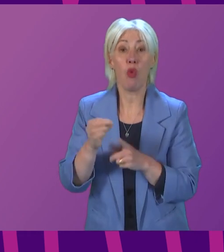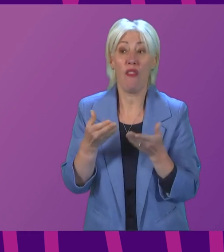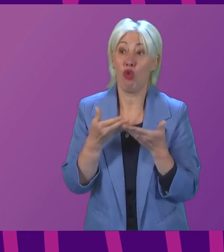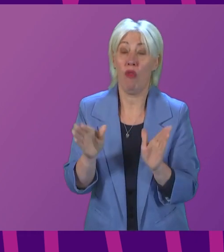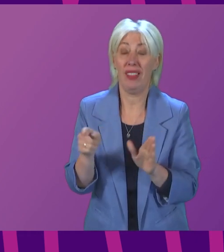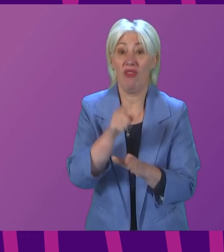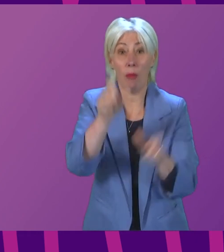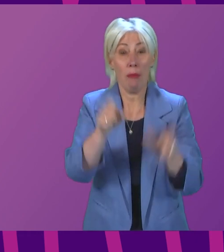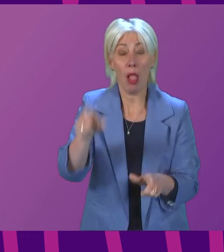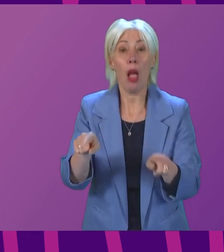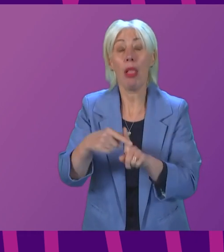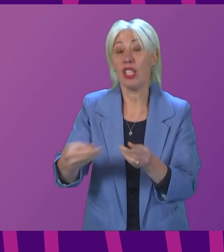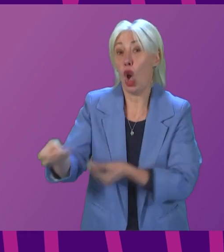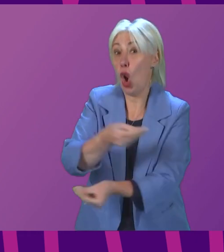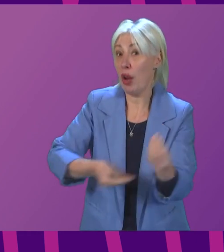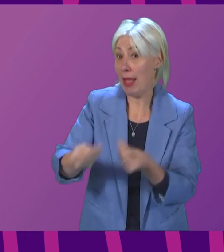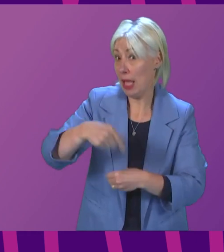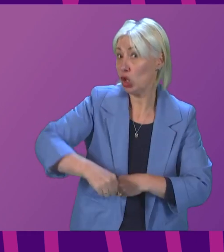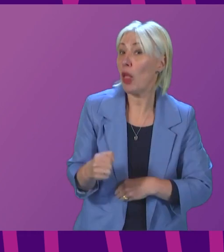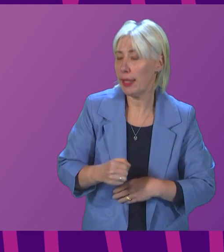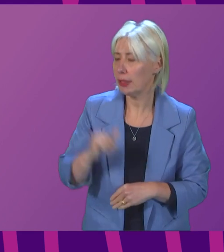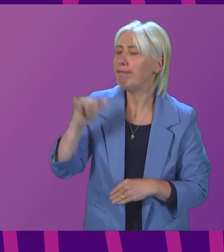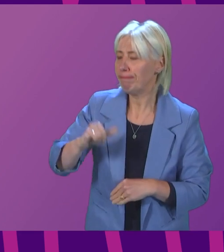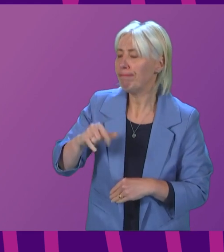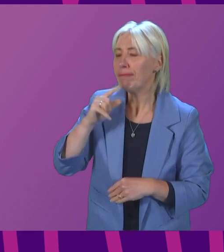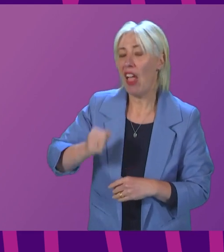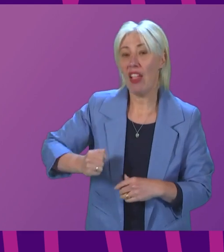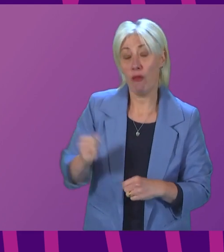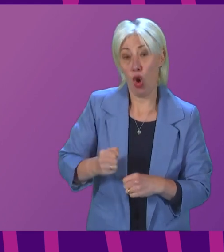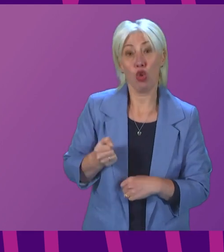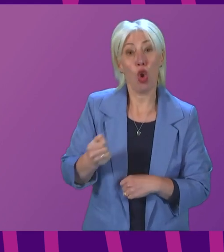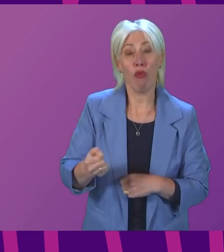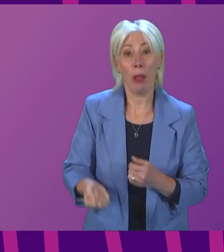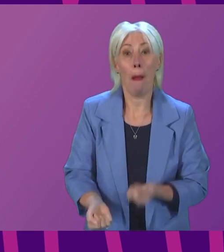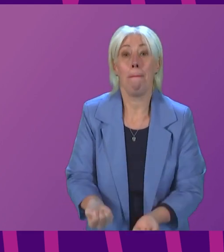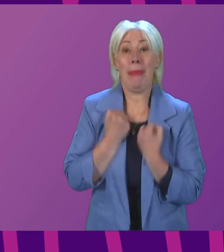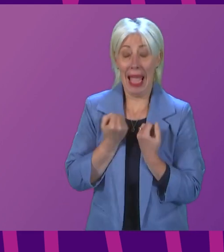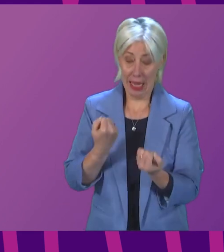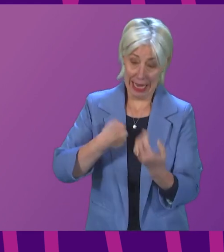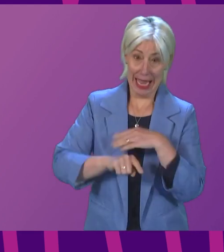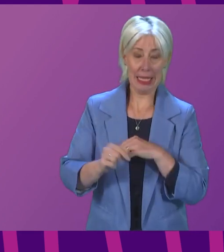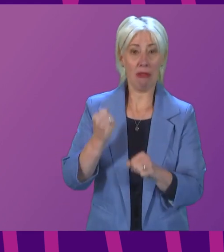Yes, I do. Bringing ScotRail into public ownership and control is a historic moment, and I am delighted